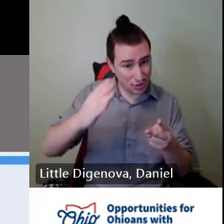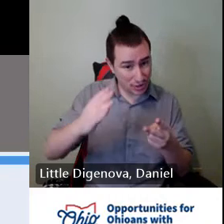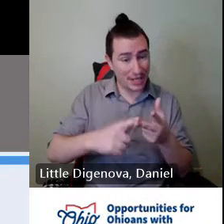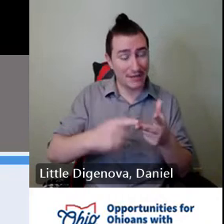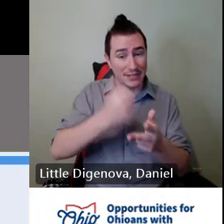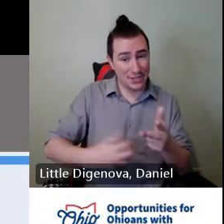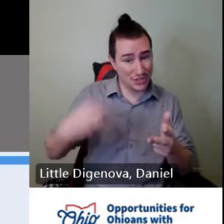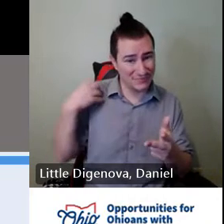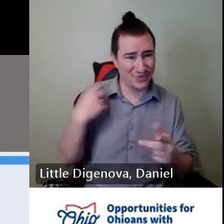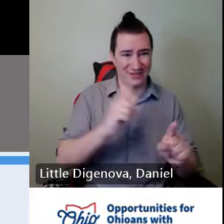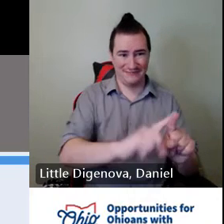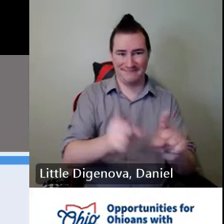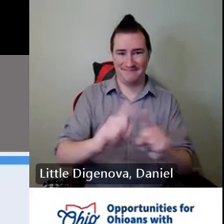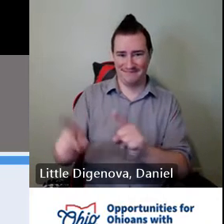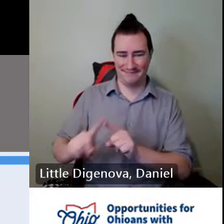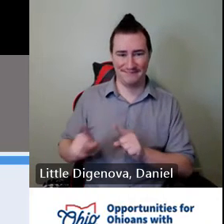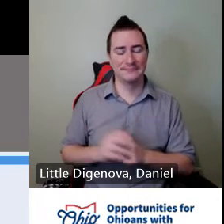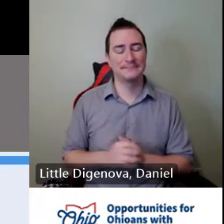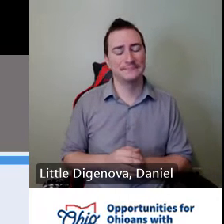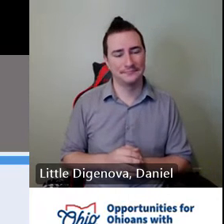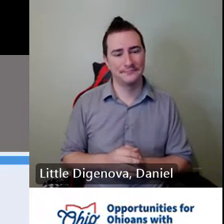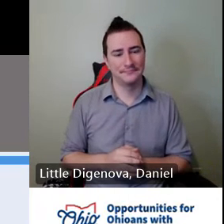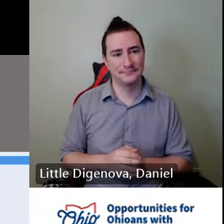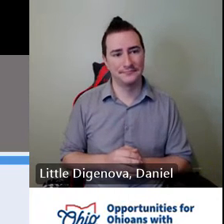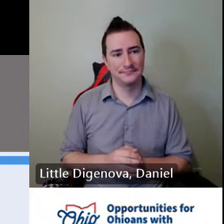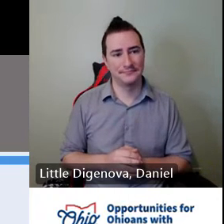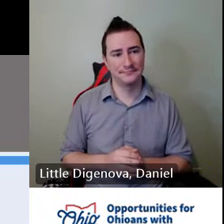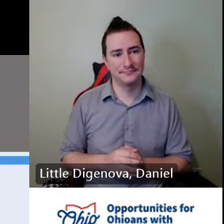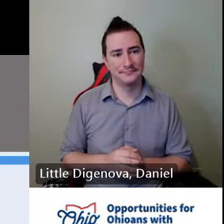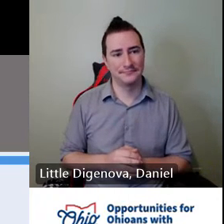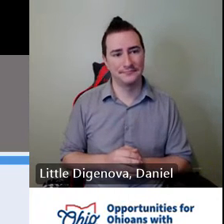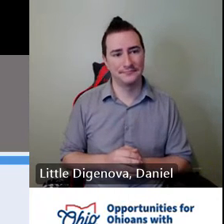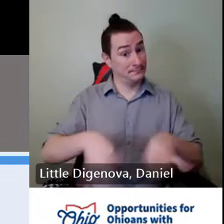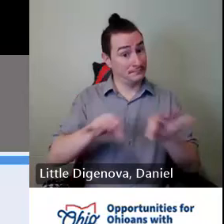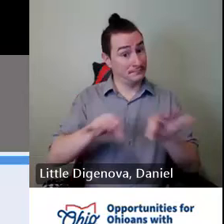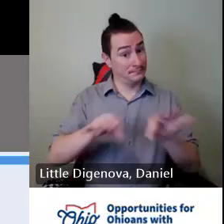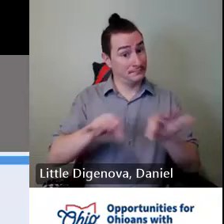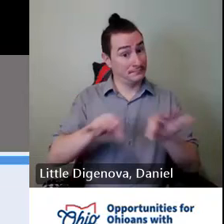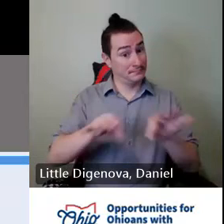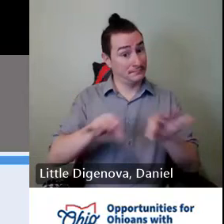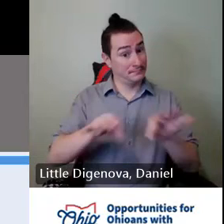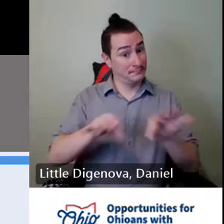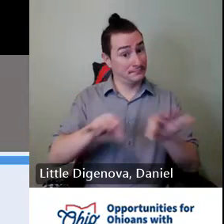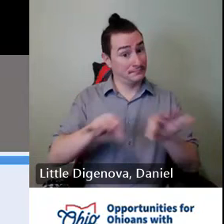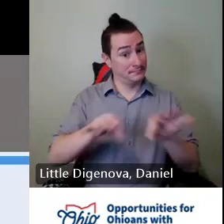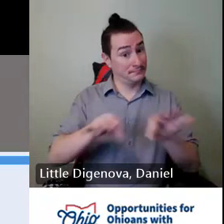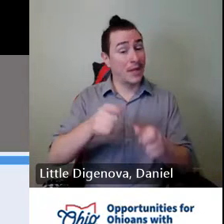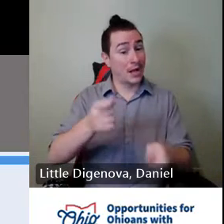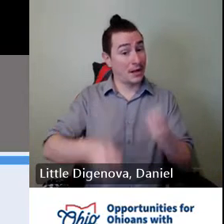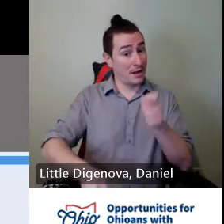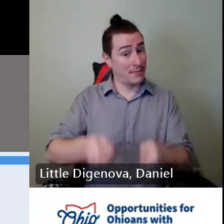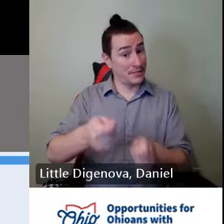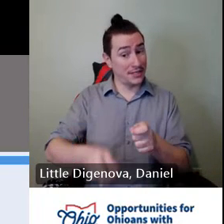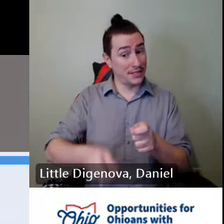As we've discussed, it's also important to remember that the need for an accommodation may change over time, so the